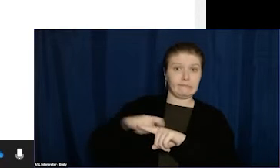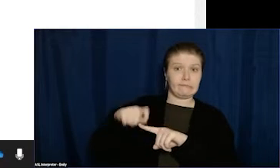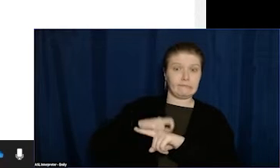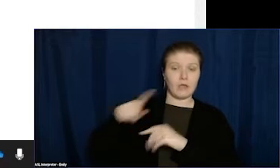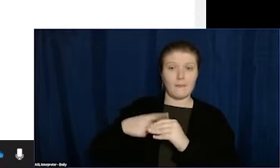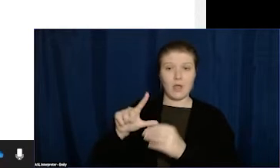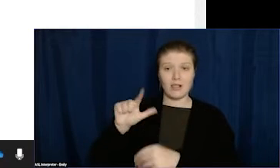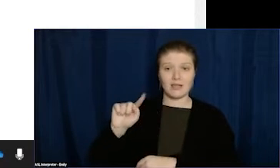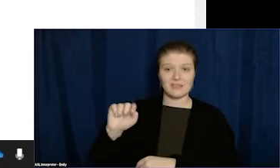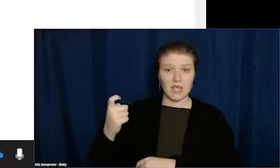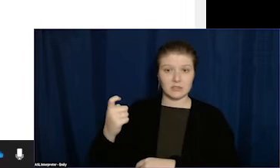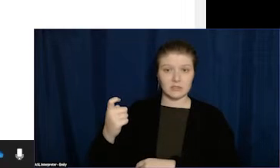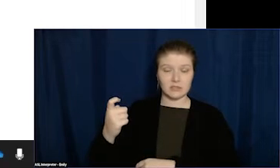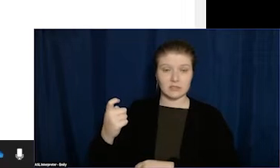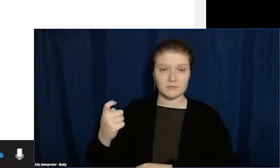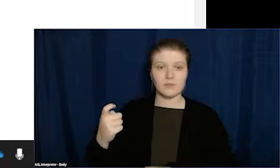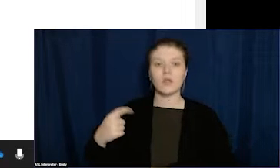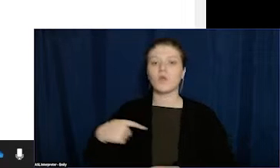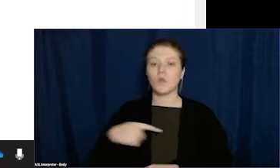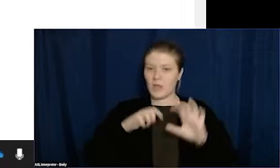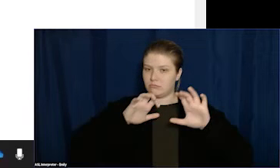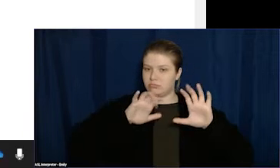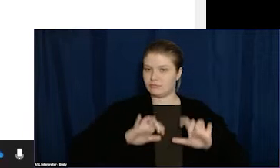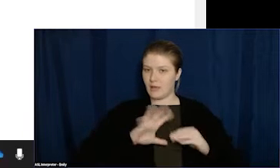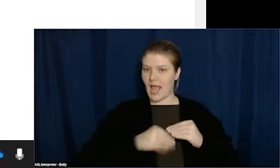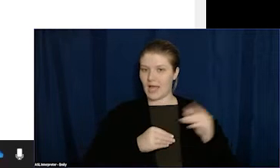of what are the common problems or the root causes we're seeing with LaTeX users.